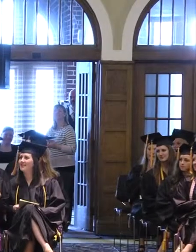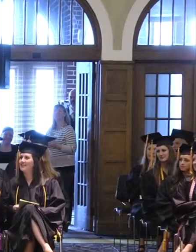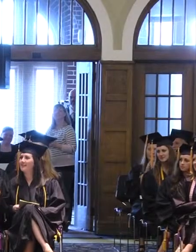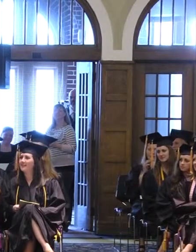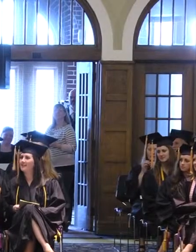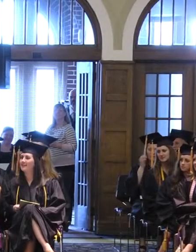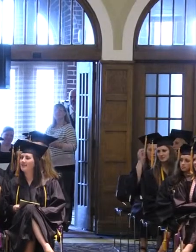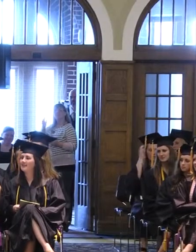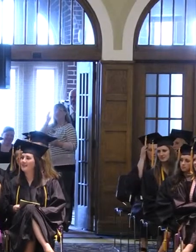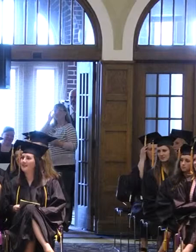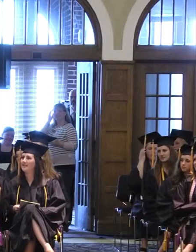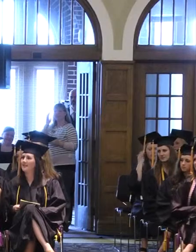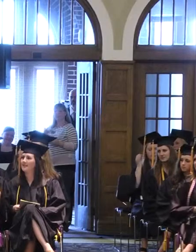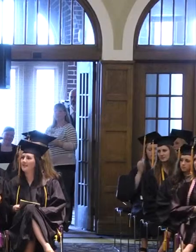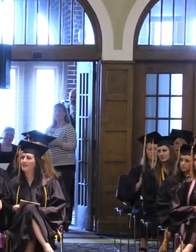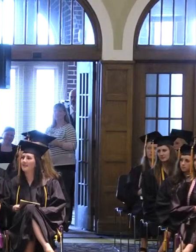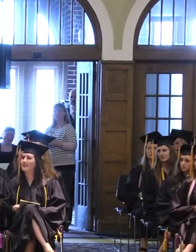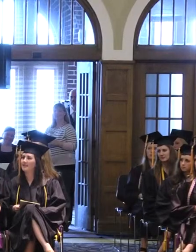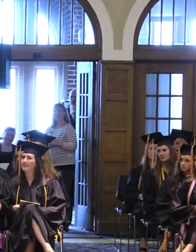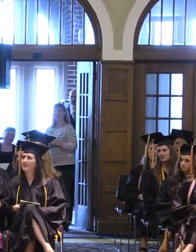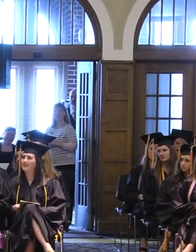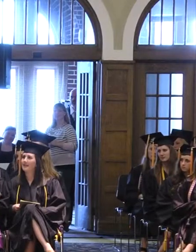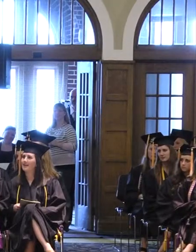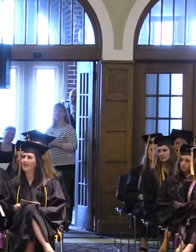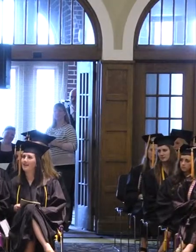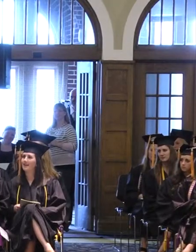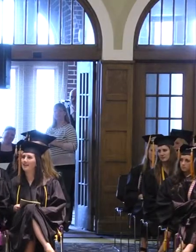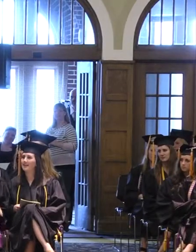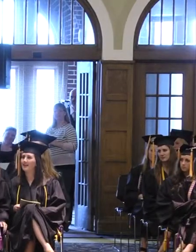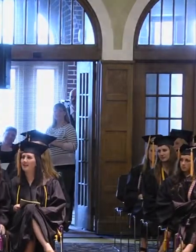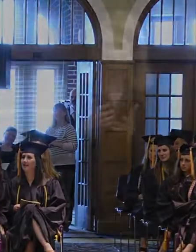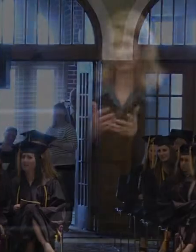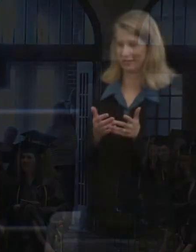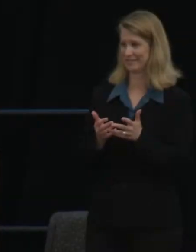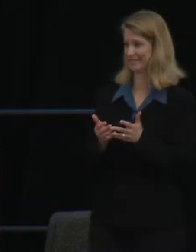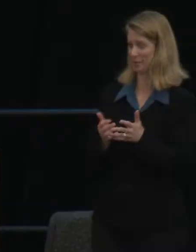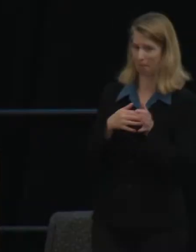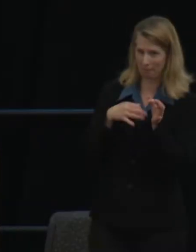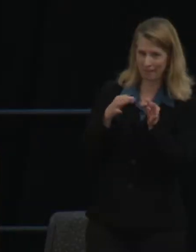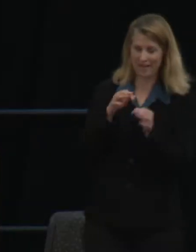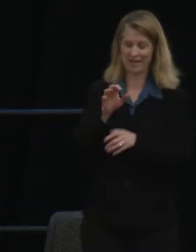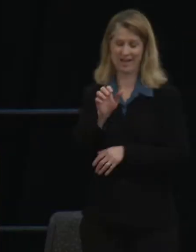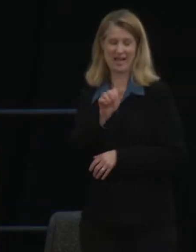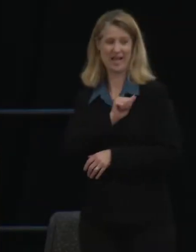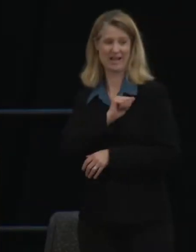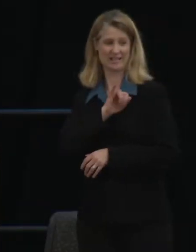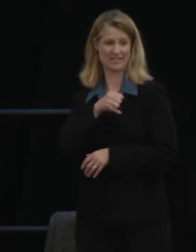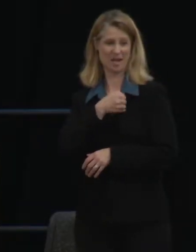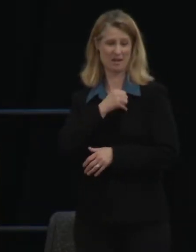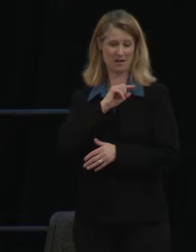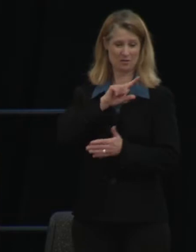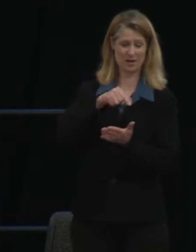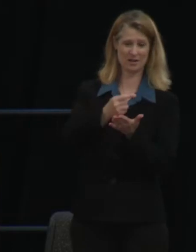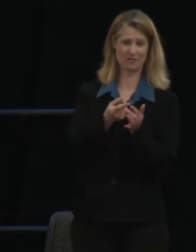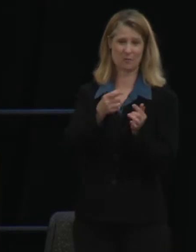Come on up here while I tell them a little bit about you. Annalise graduated from Iowa City High School,